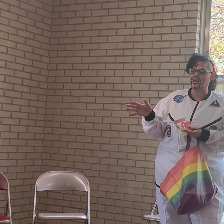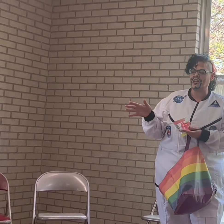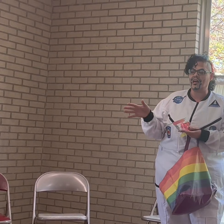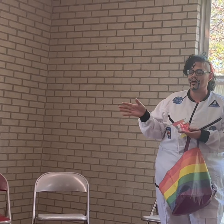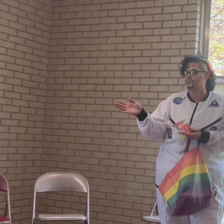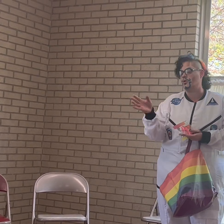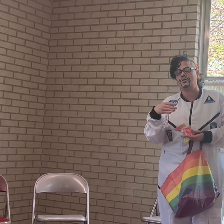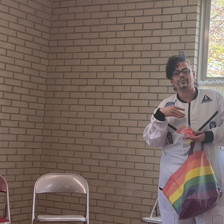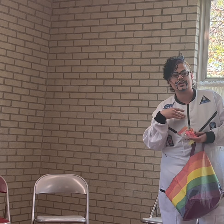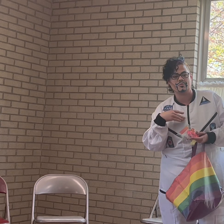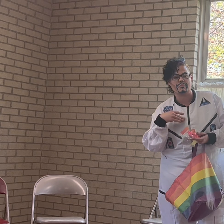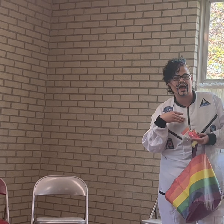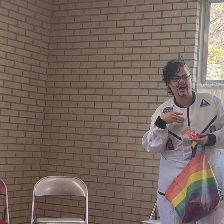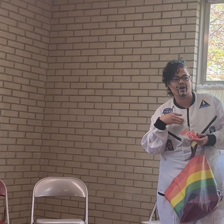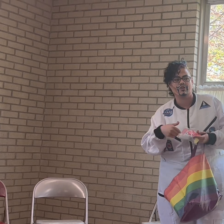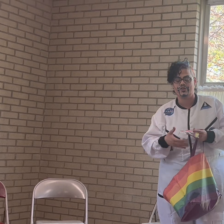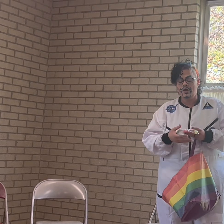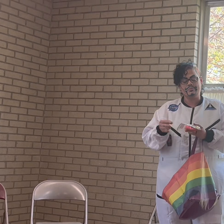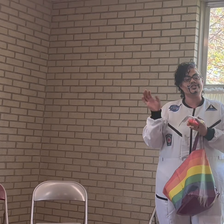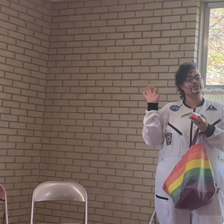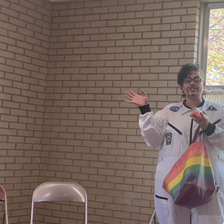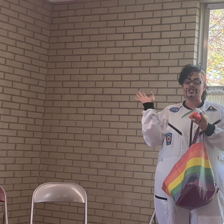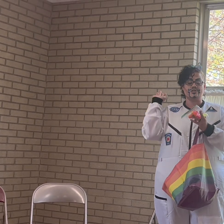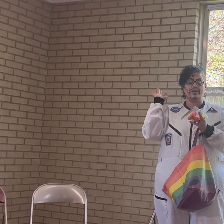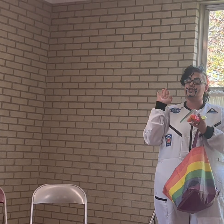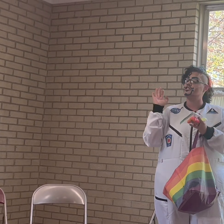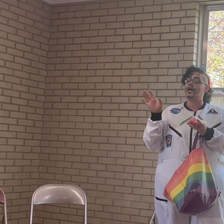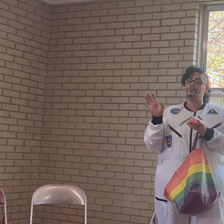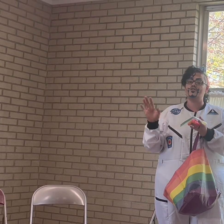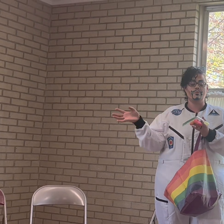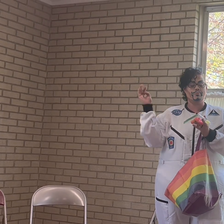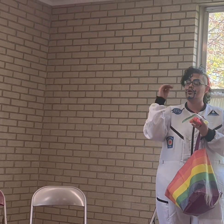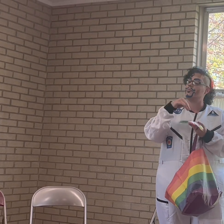eat them, don't put them in your mouth, be sure to just when you're done with them put